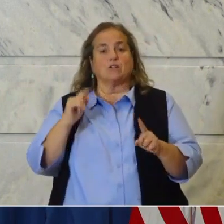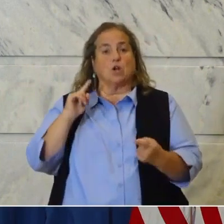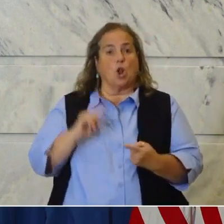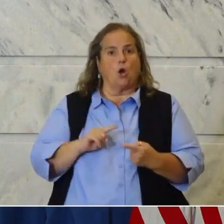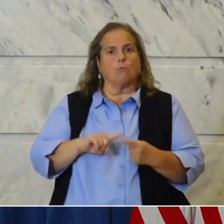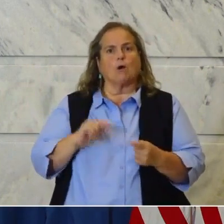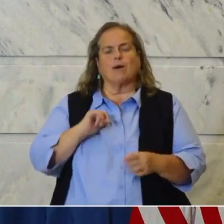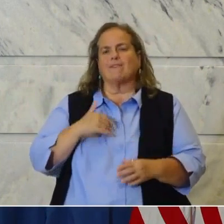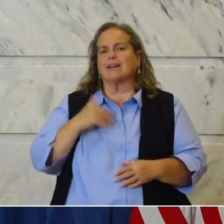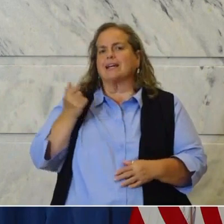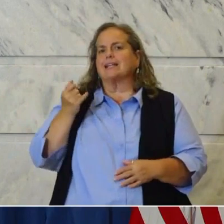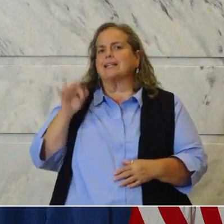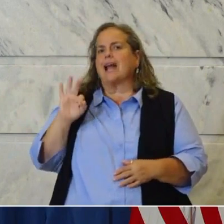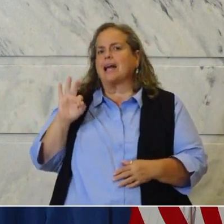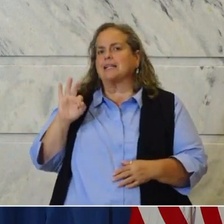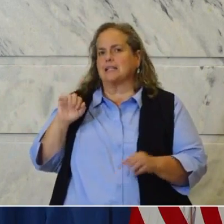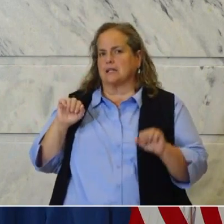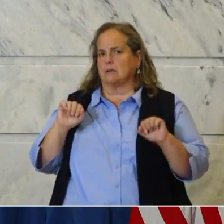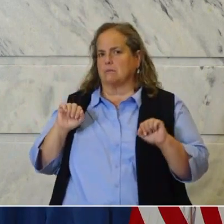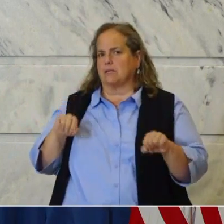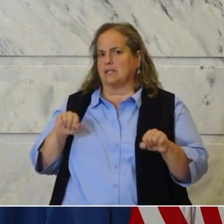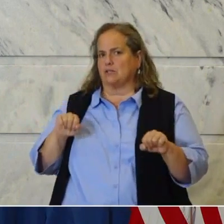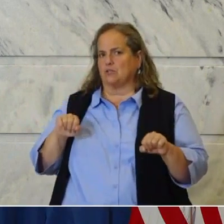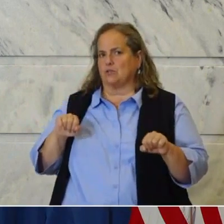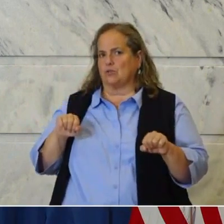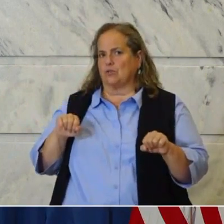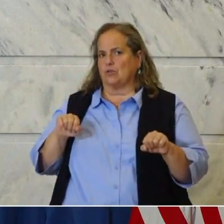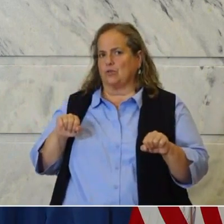pending in front of our committee. Remember, we have a committee that